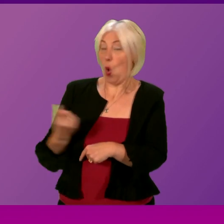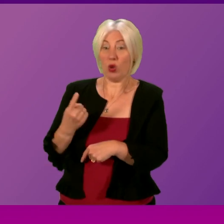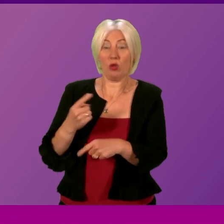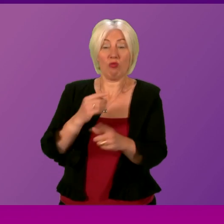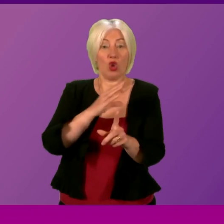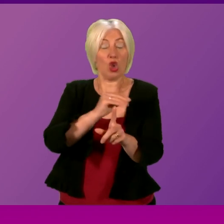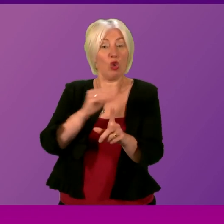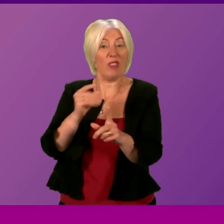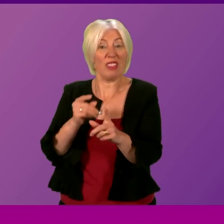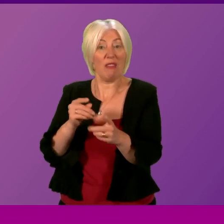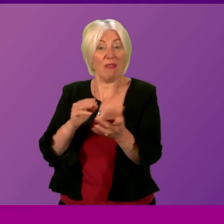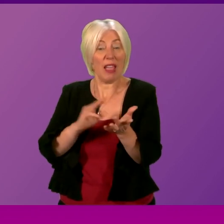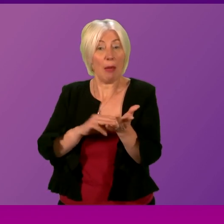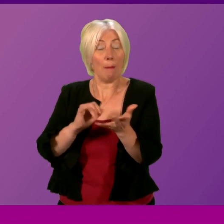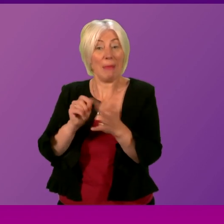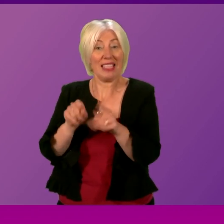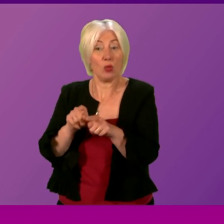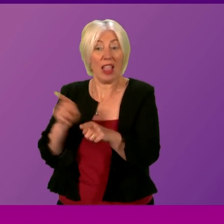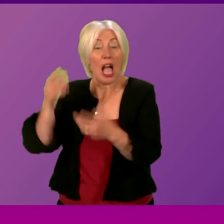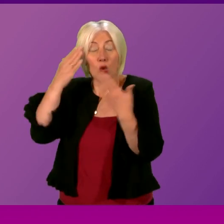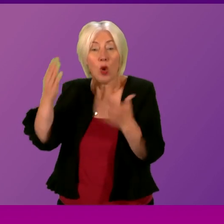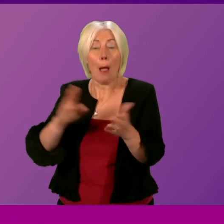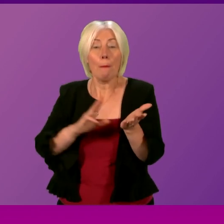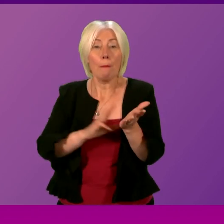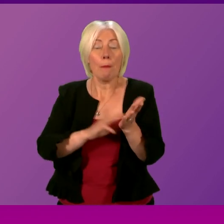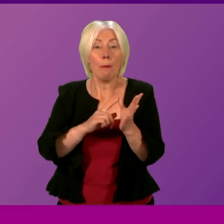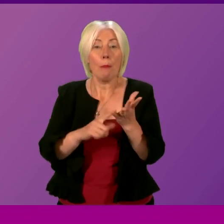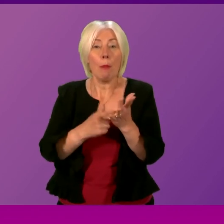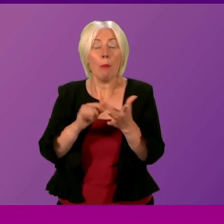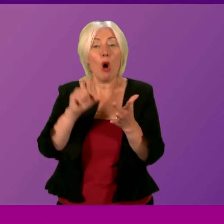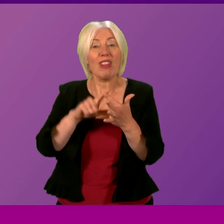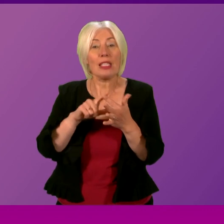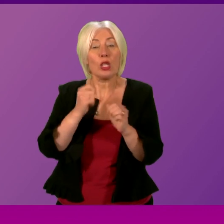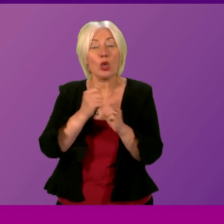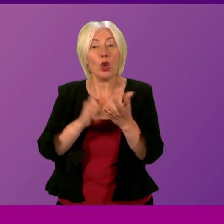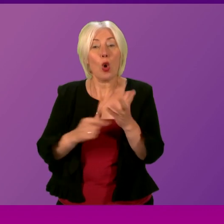members. I wonder how Maurice Golden and other Tory back benchers are feeling at the moment.